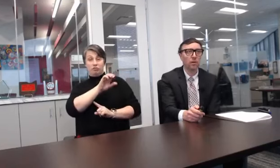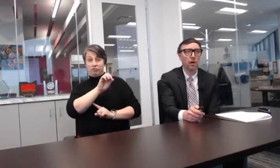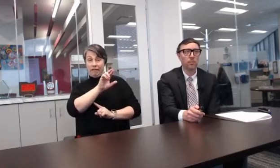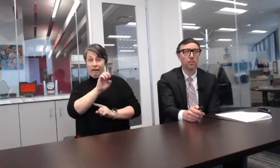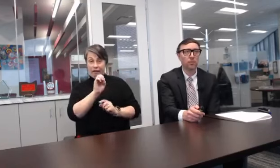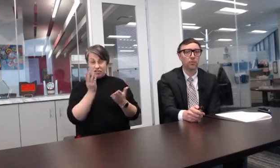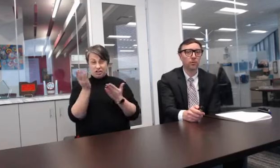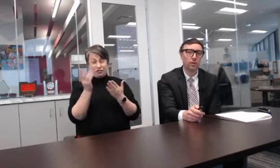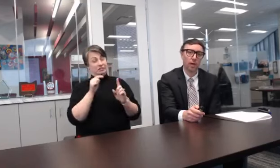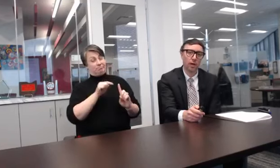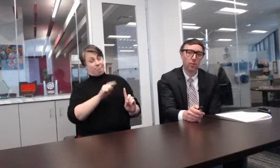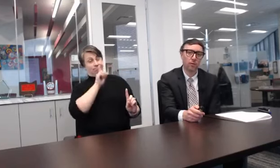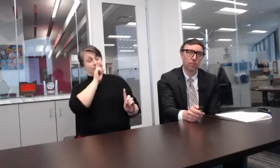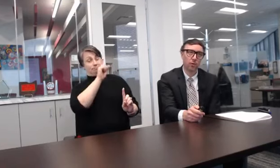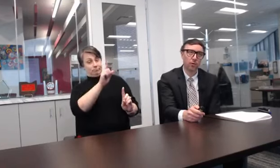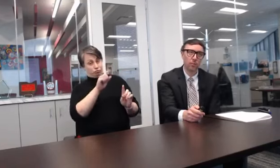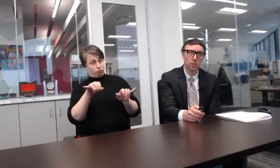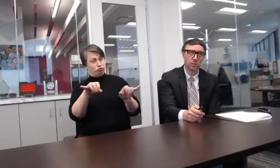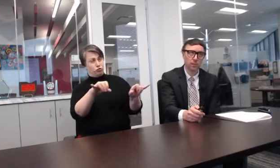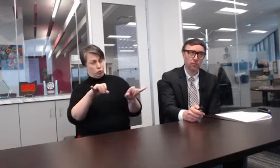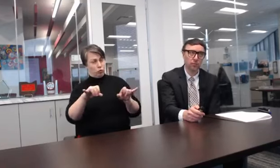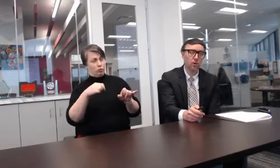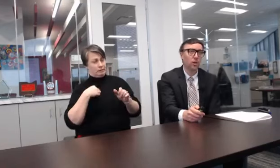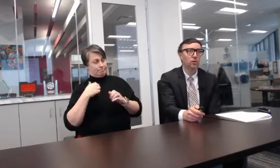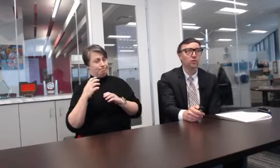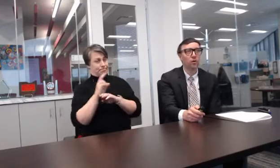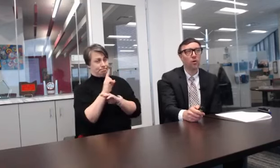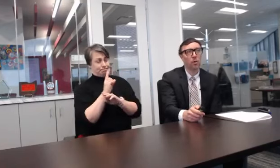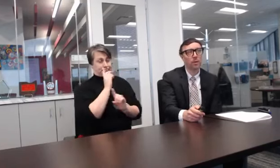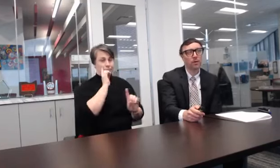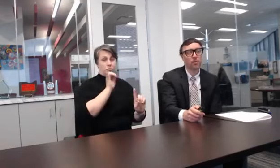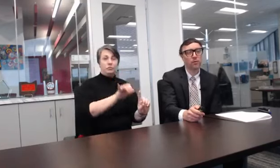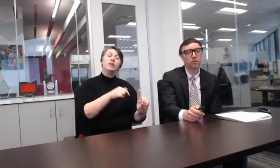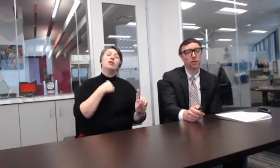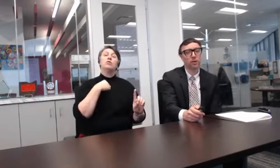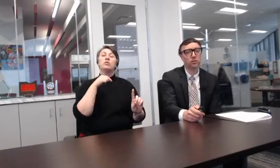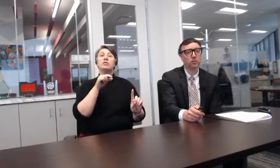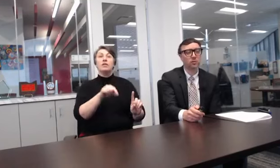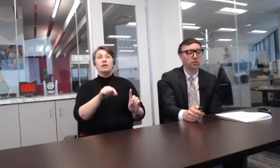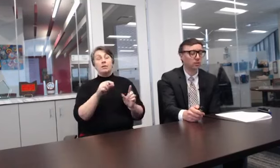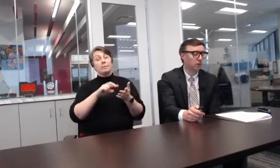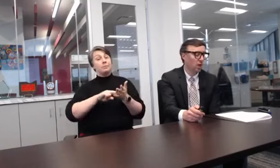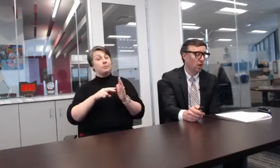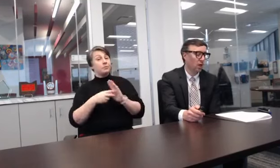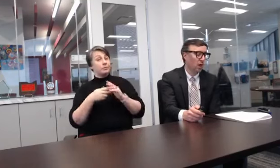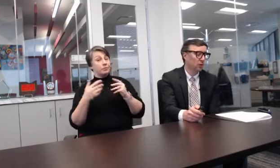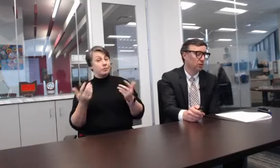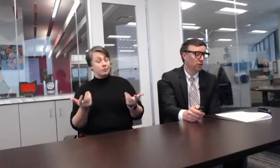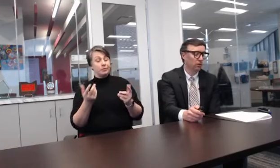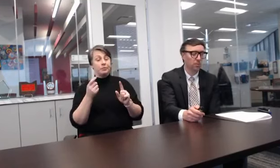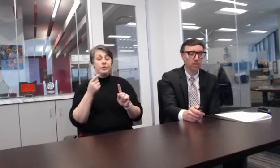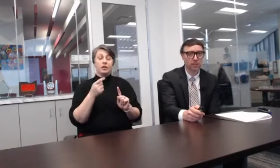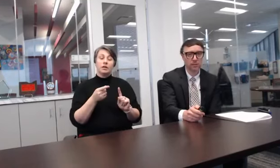that people enrolled in the IO Waiver Program receive. So homemaker personal care services generally means